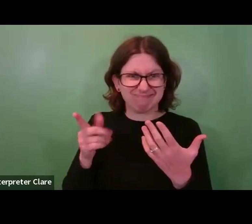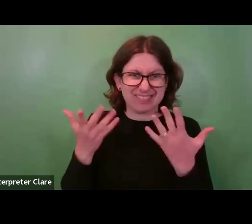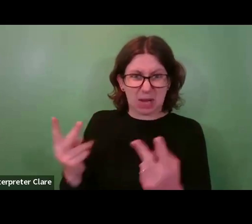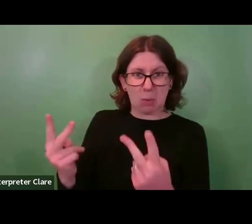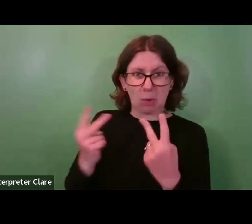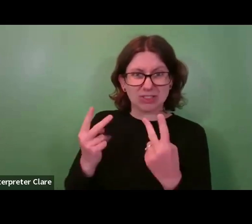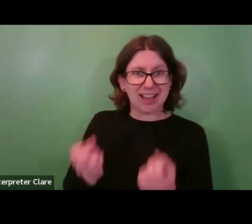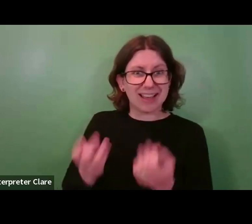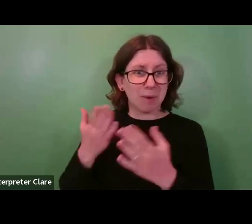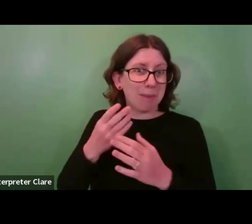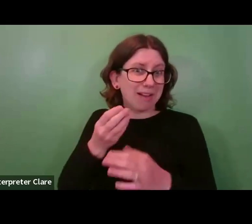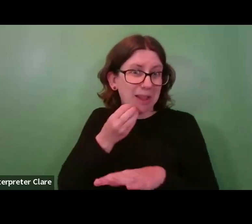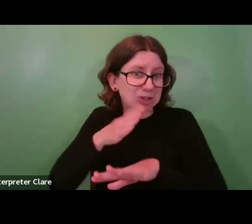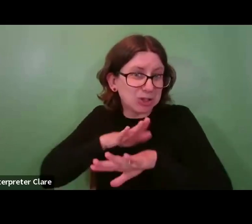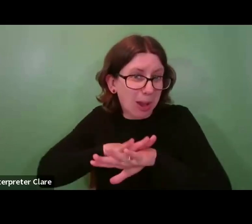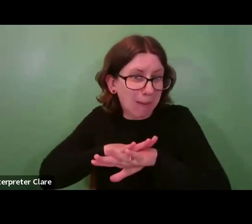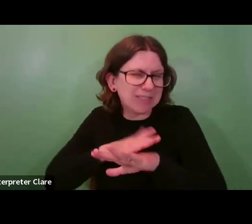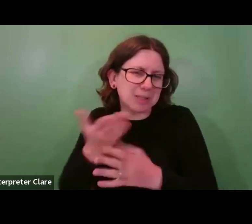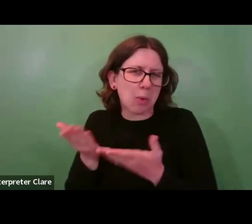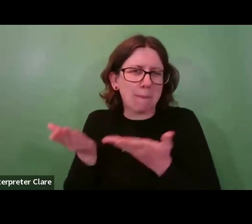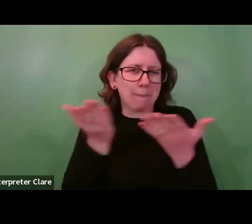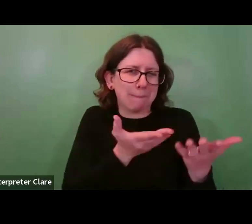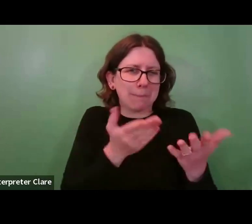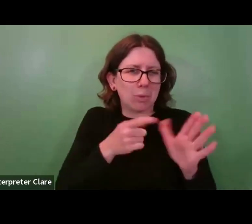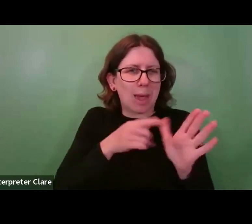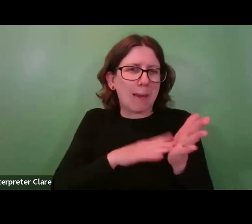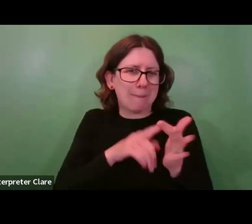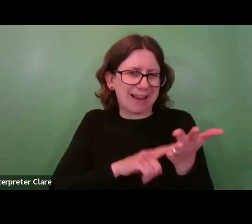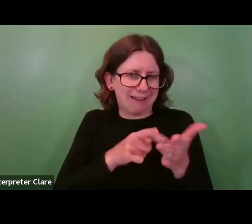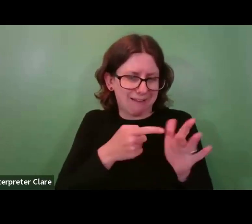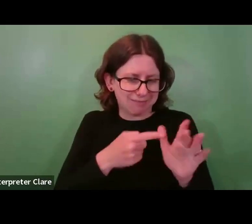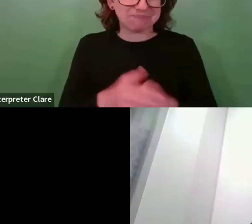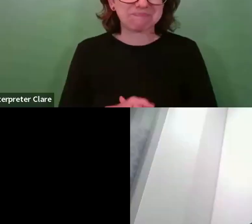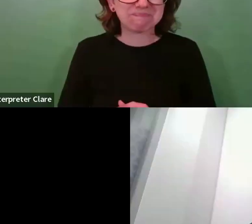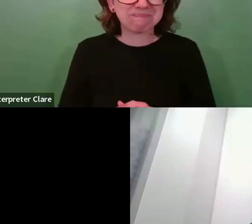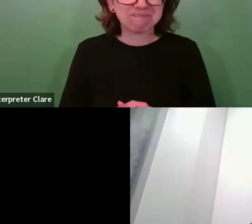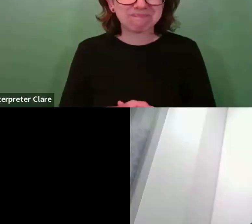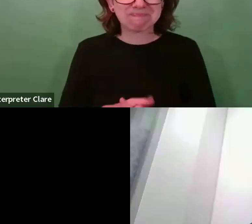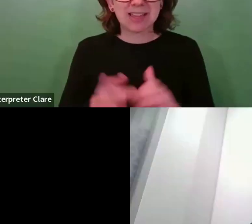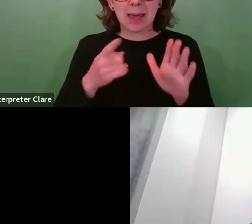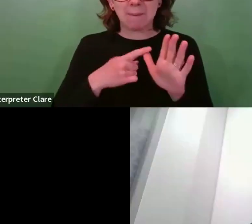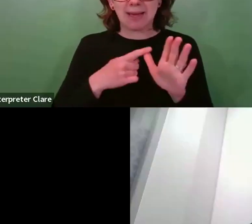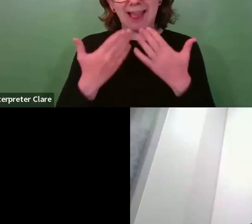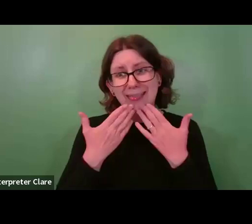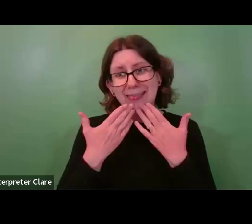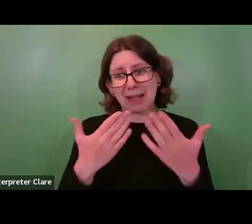and I'll pass back, I think, to Amelia. Amelia: Thank you so much Alex, Paul, and Fiona.